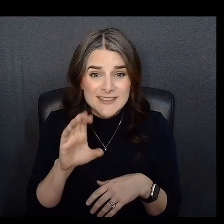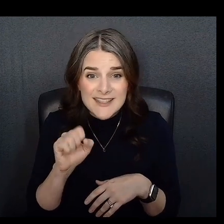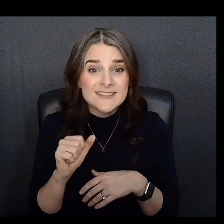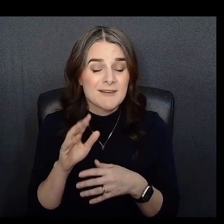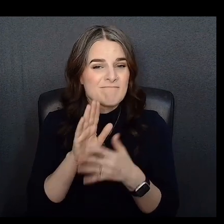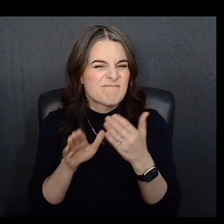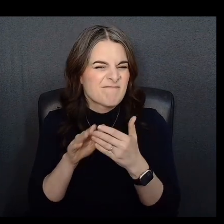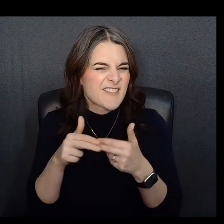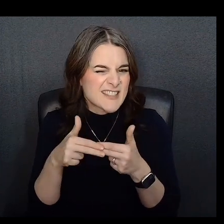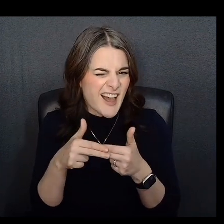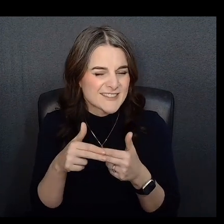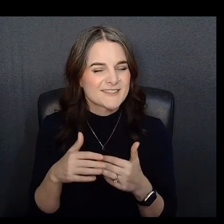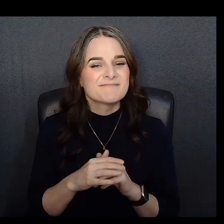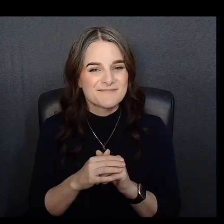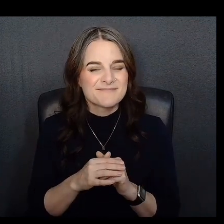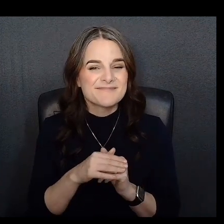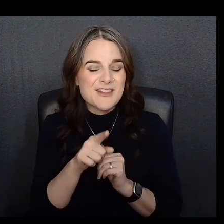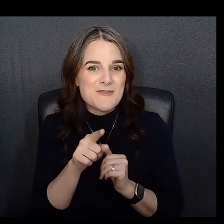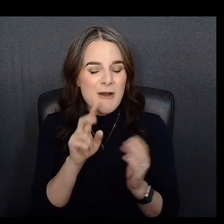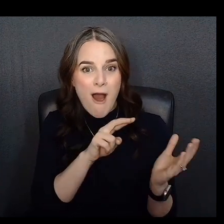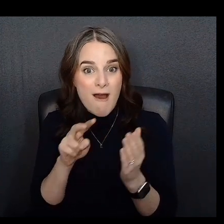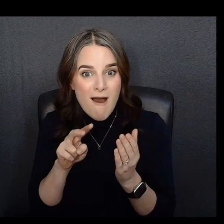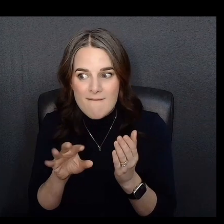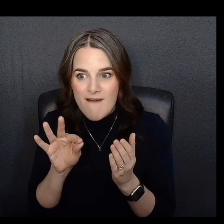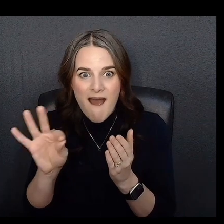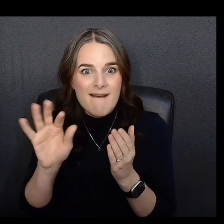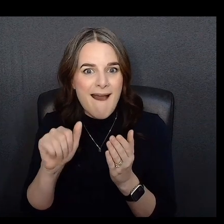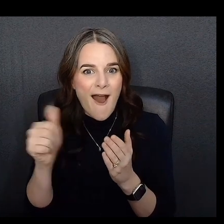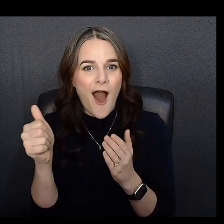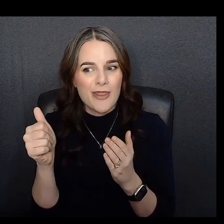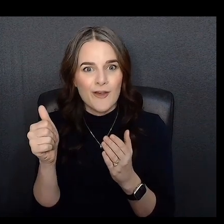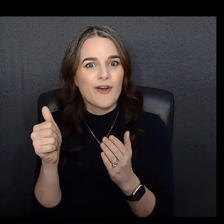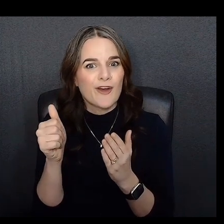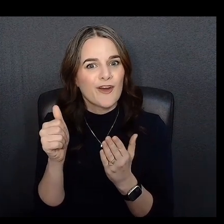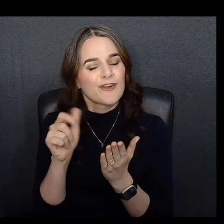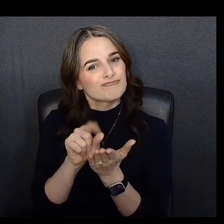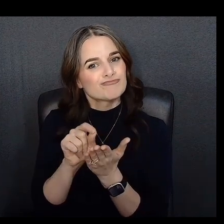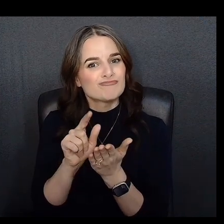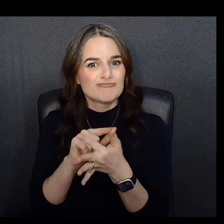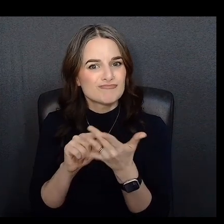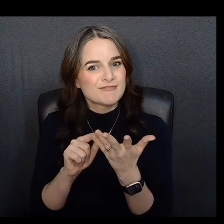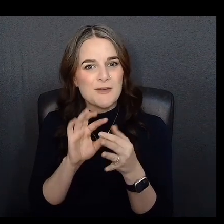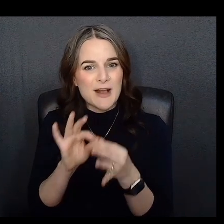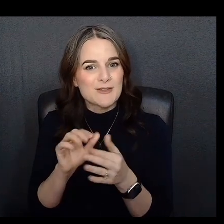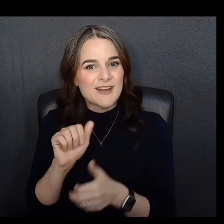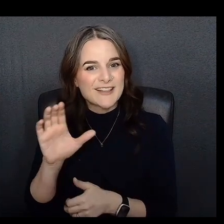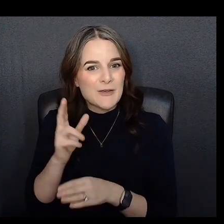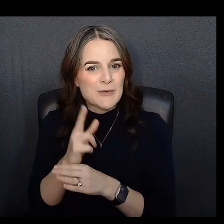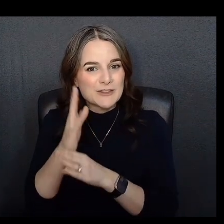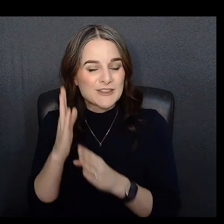and you can find some works by AAC users included there, so the links and titles of articles and things